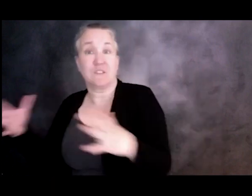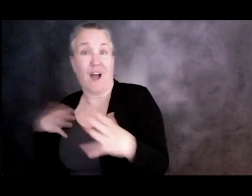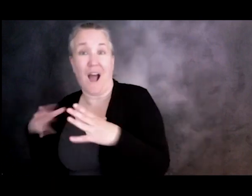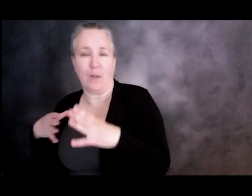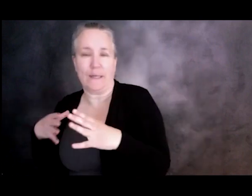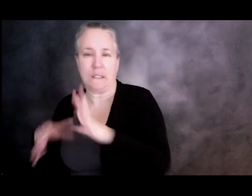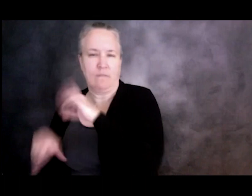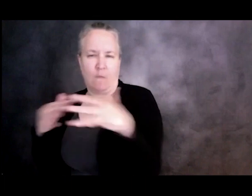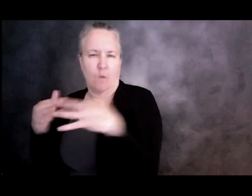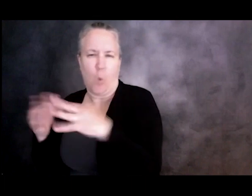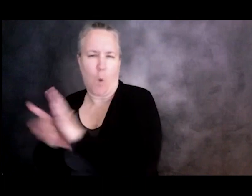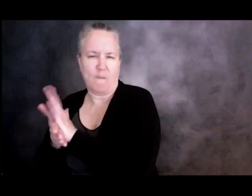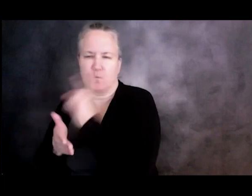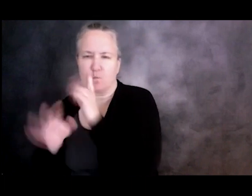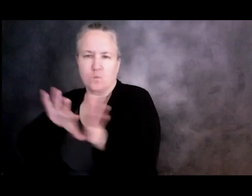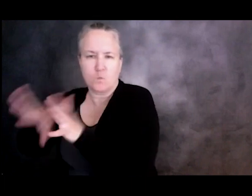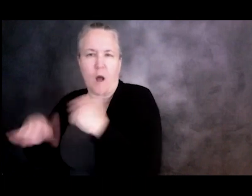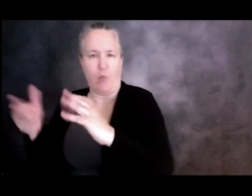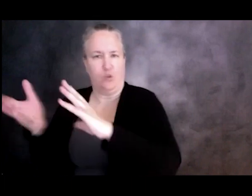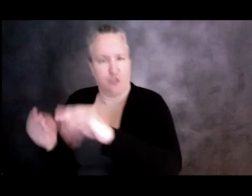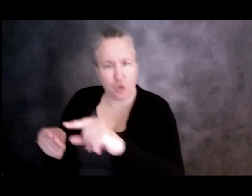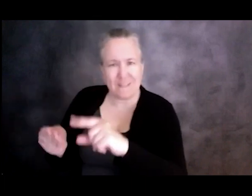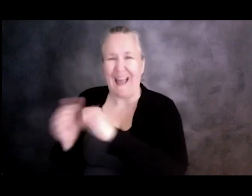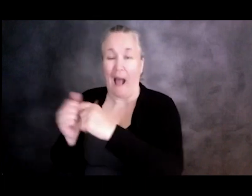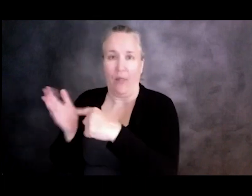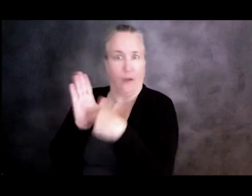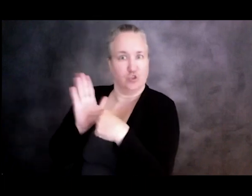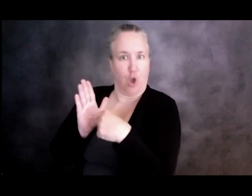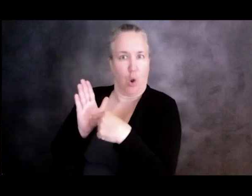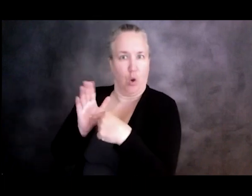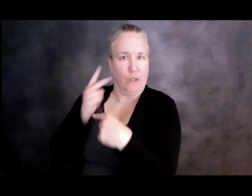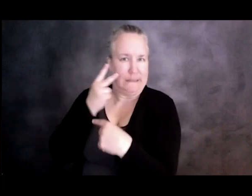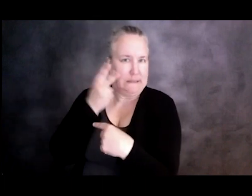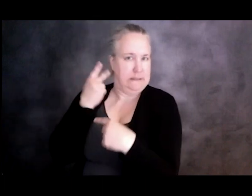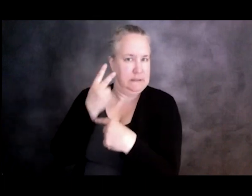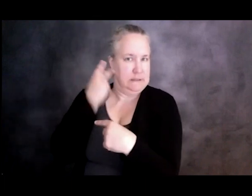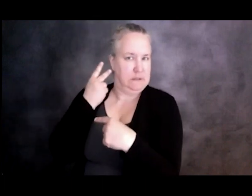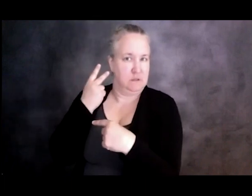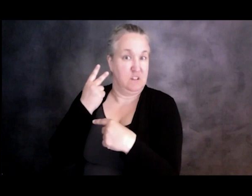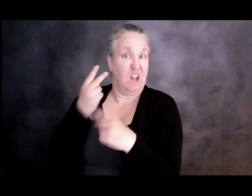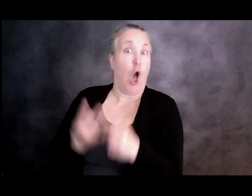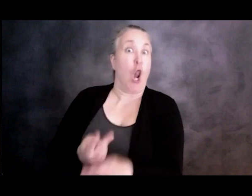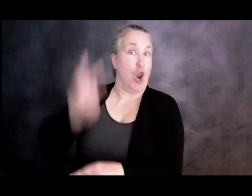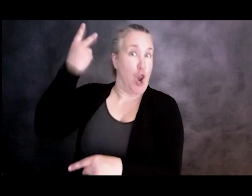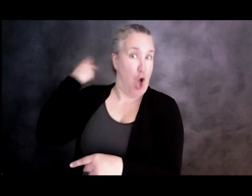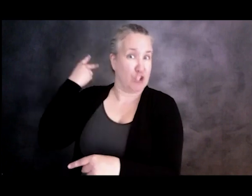and how they perpetuate the short-term narrative and undercut the possibility for long-term narrative to be more disruptive?